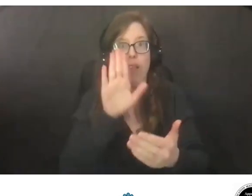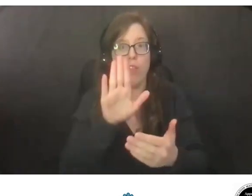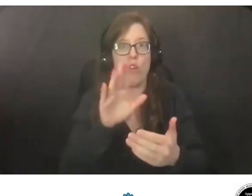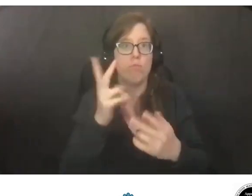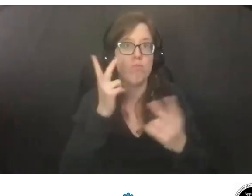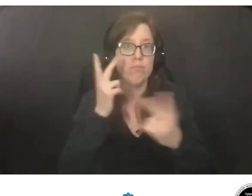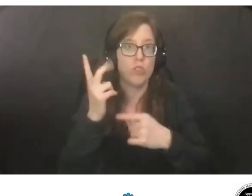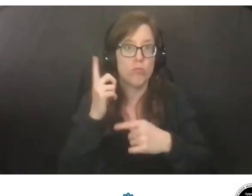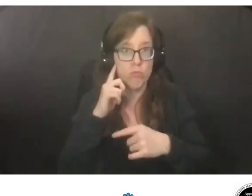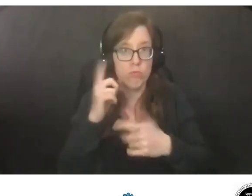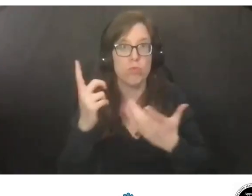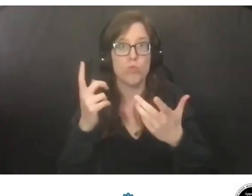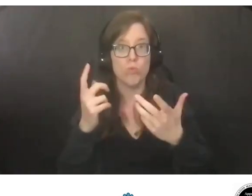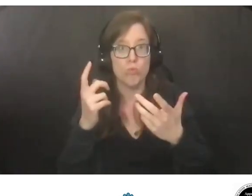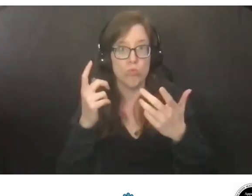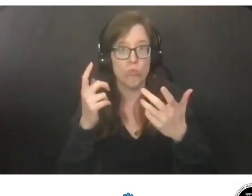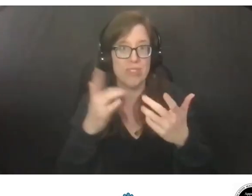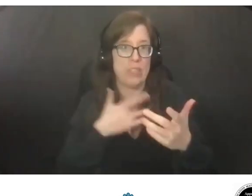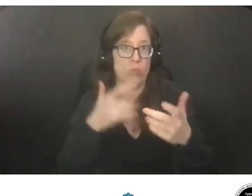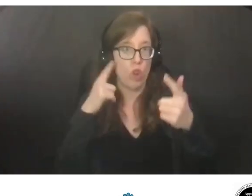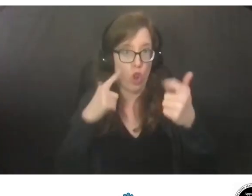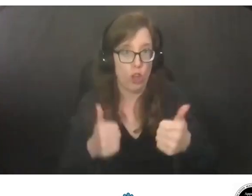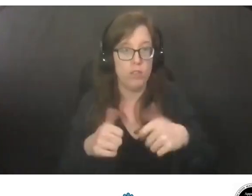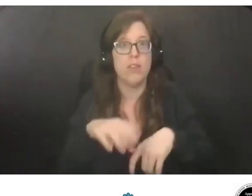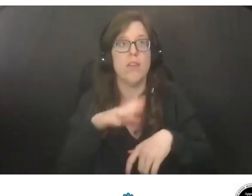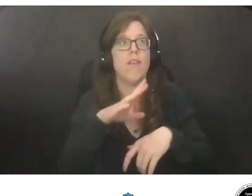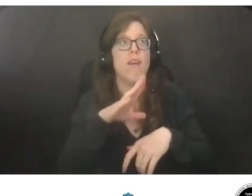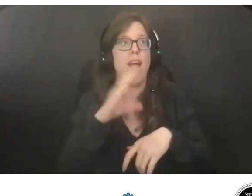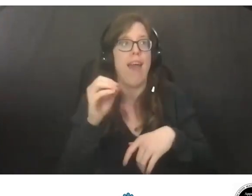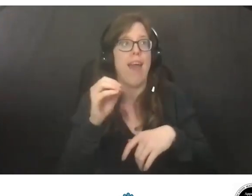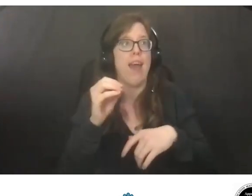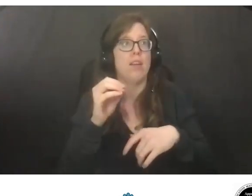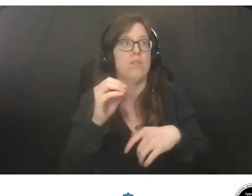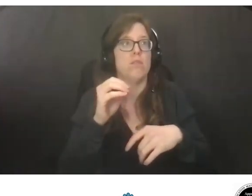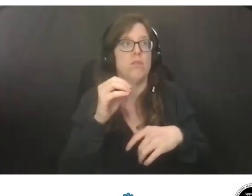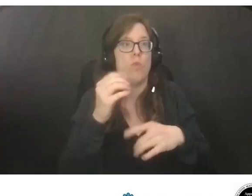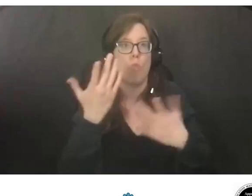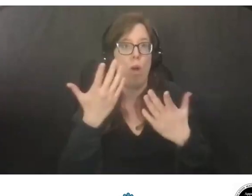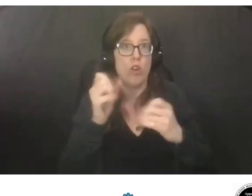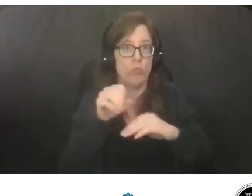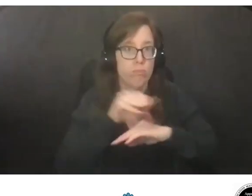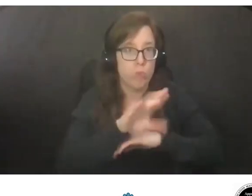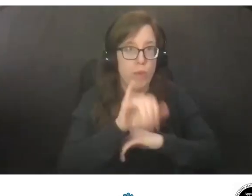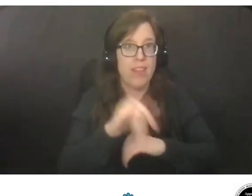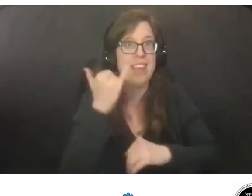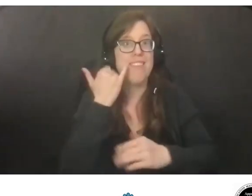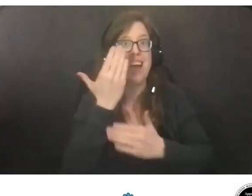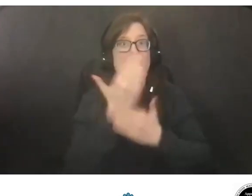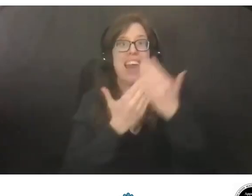effects of their...their sensory losses and those implications. If they're using hand-under-hand,